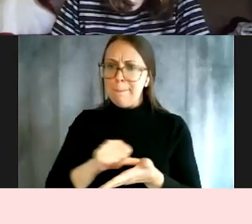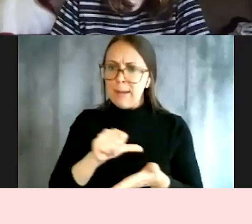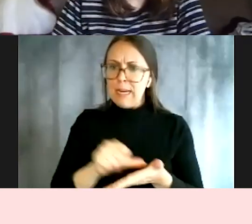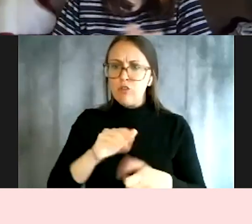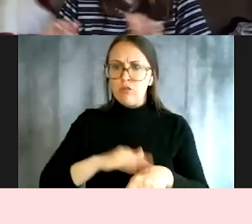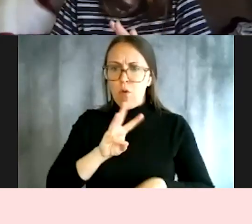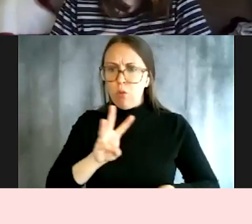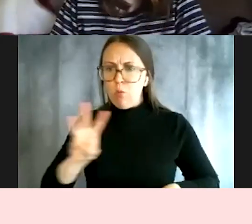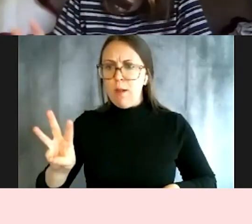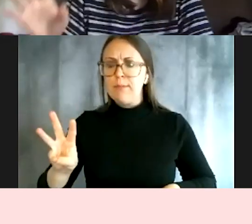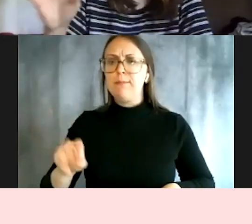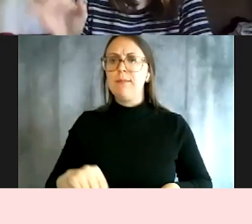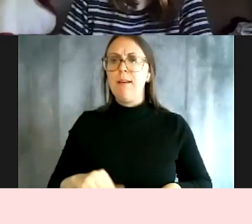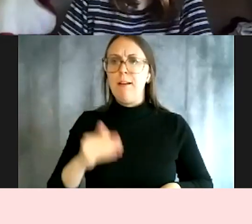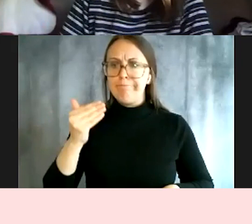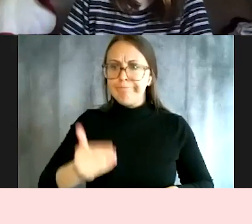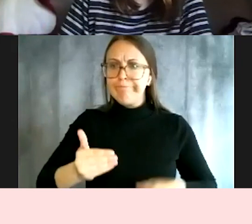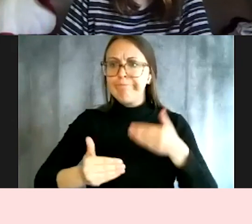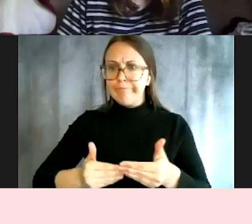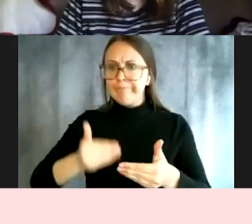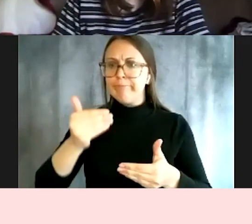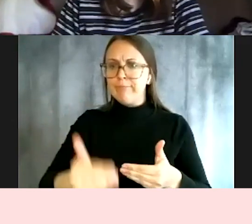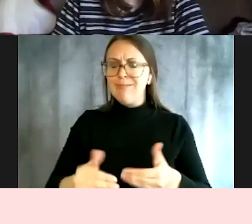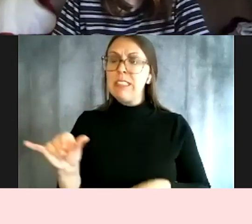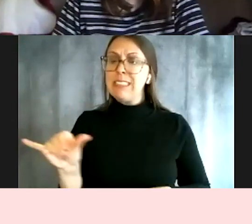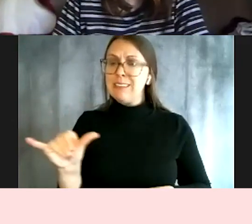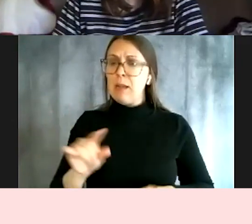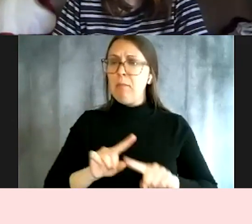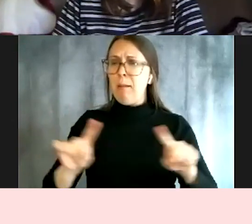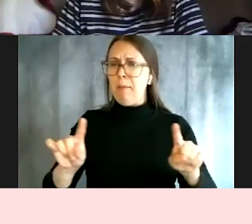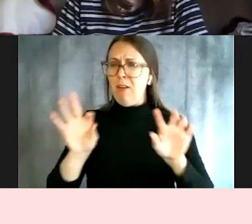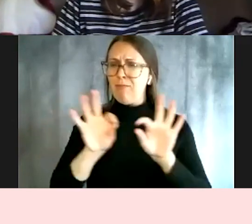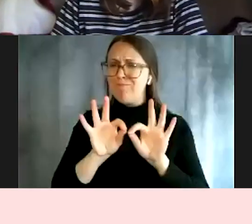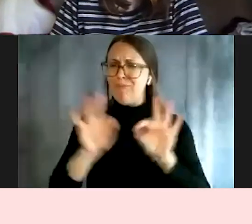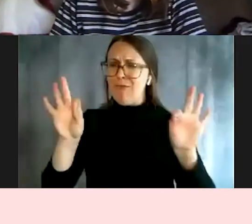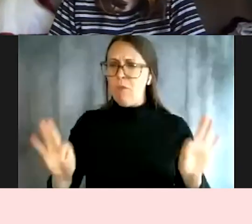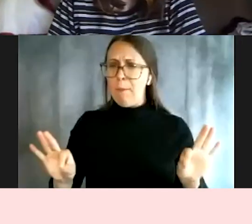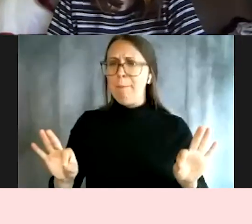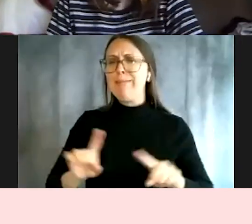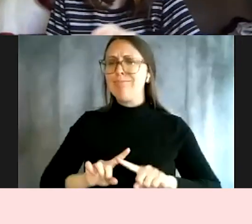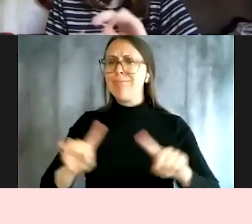they're similar but usually formatted differently, and then high fidelity wireframes which are the